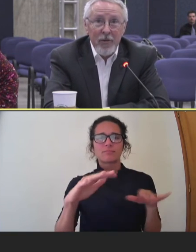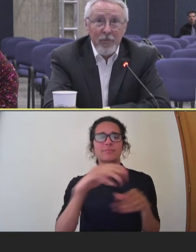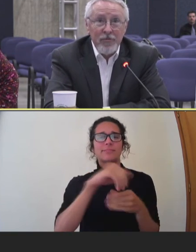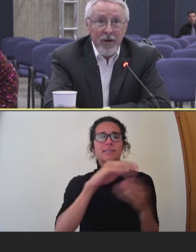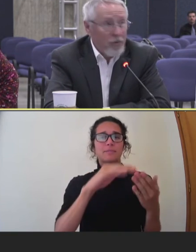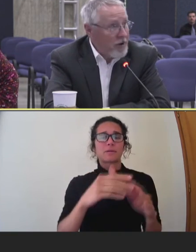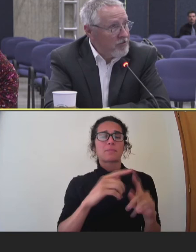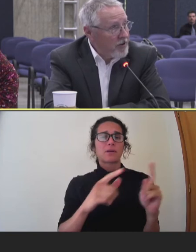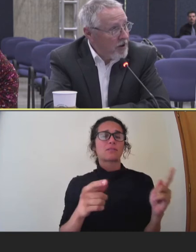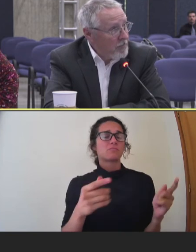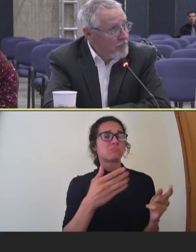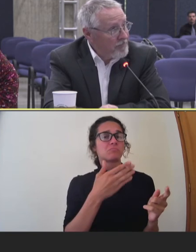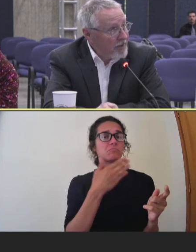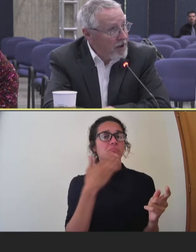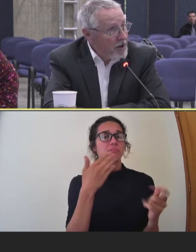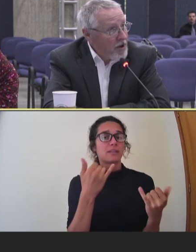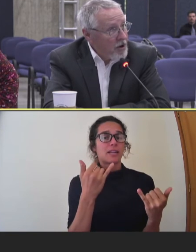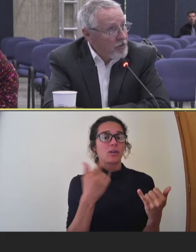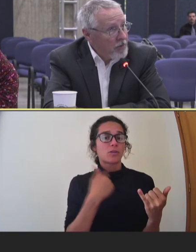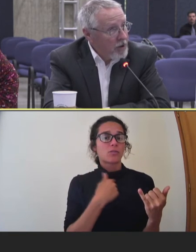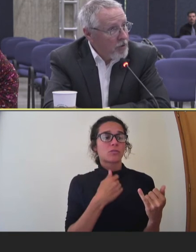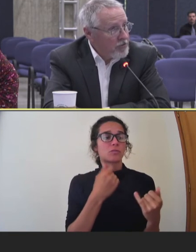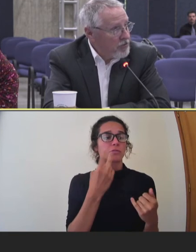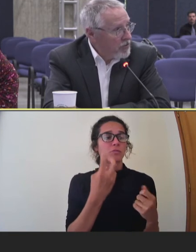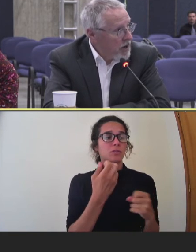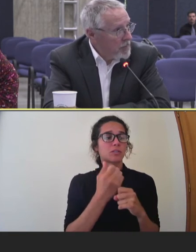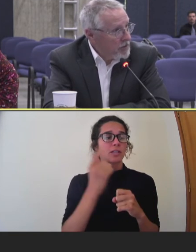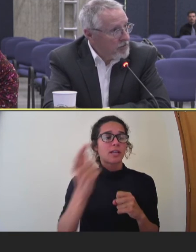but we've still got ways to go. Are there any questions or comments from